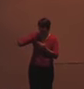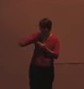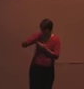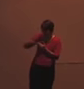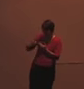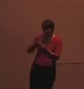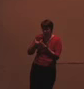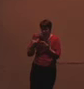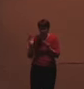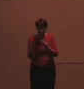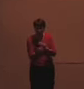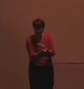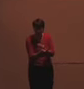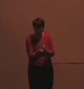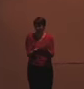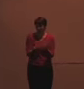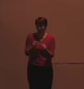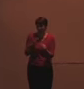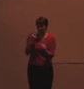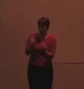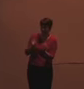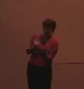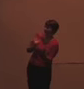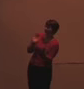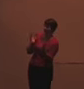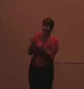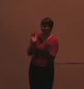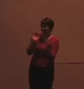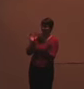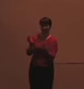So you cannot see the end.